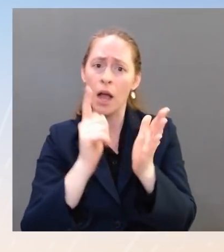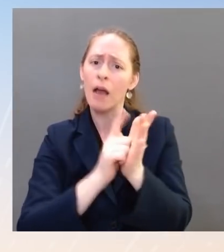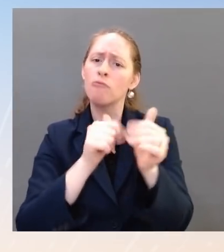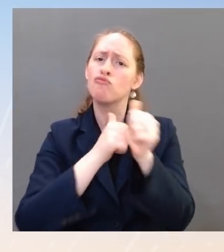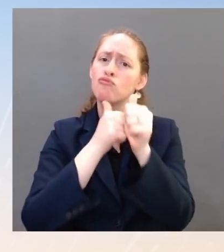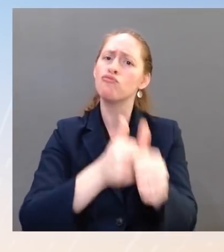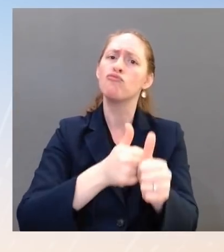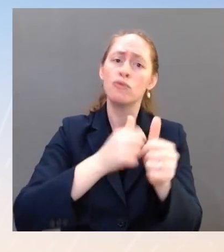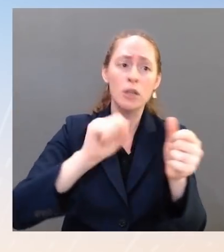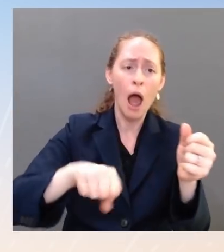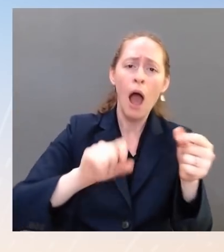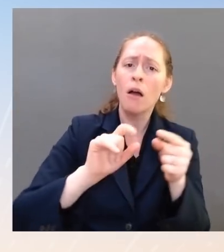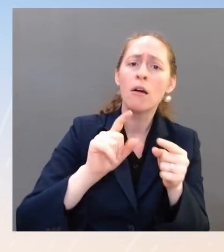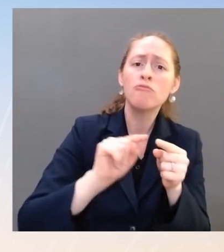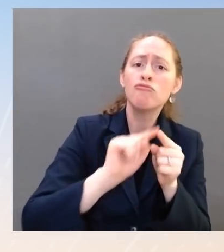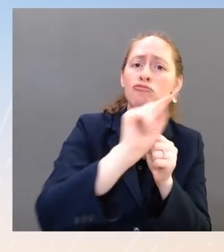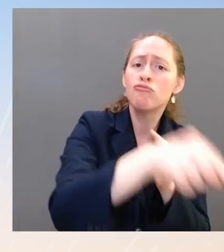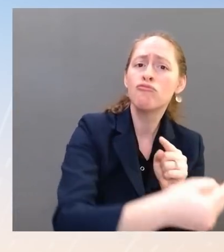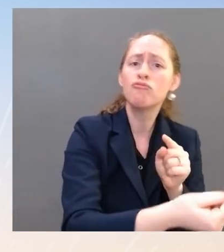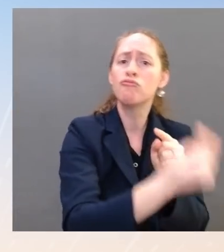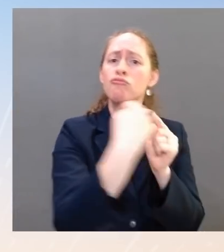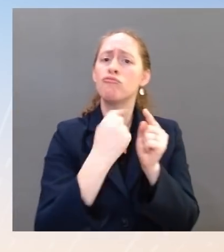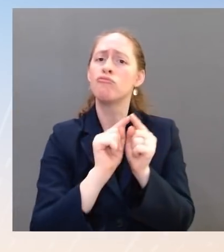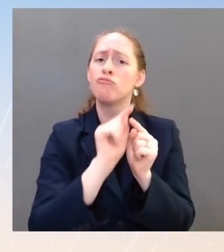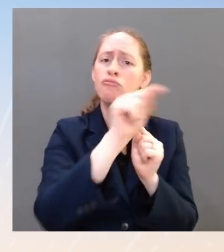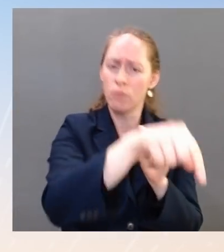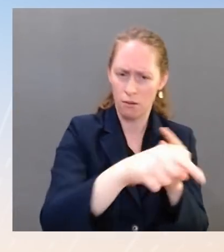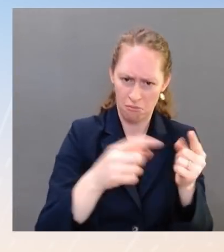Vice President Harris. Thanks so much. I'm going to turn it over to Brian Deese.